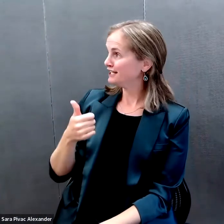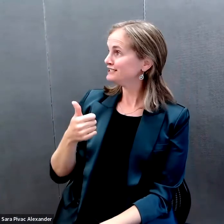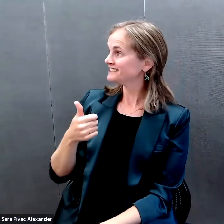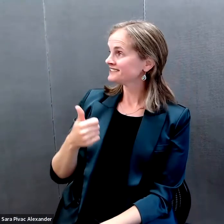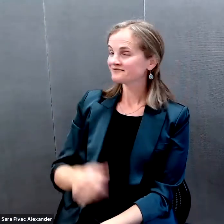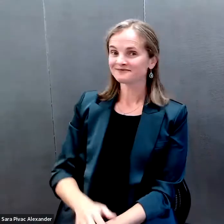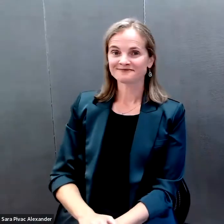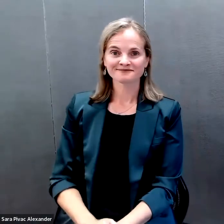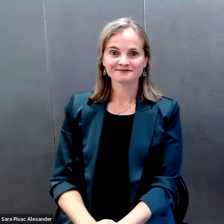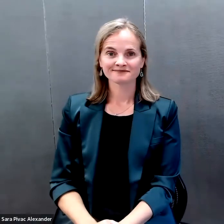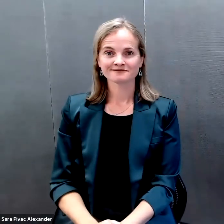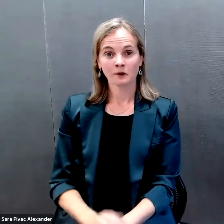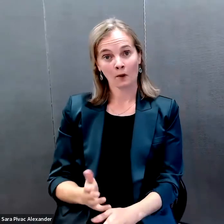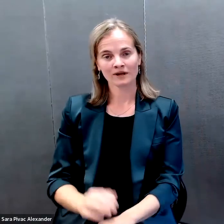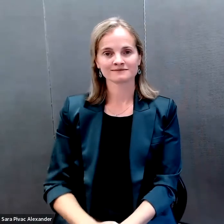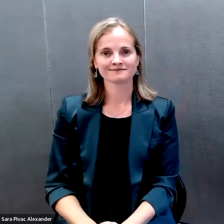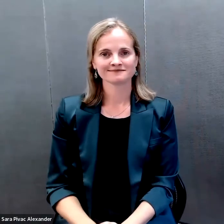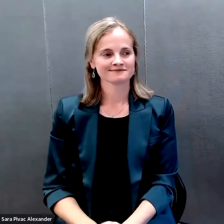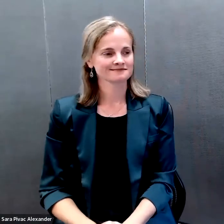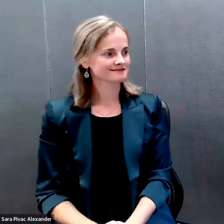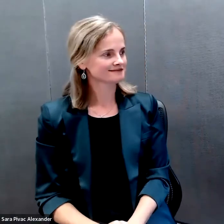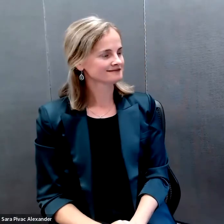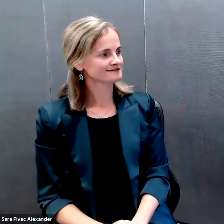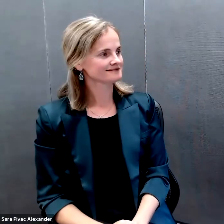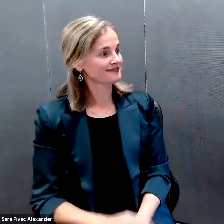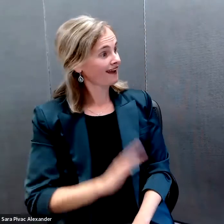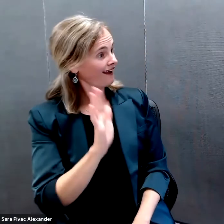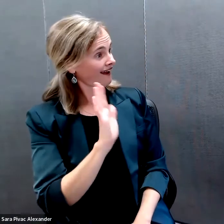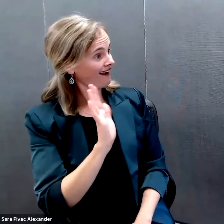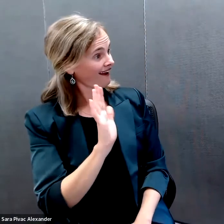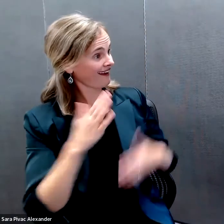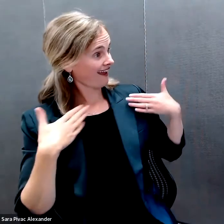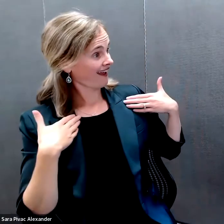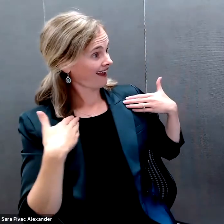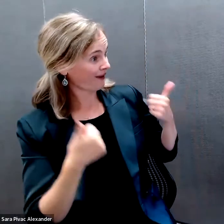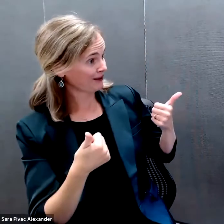I'm good or hi how are you